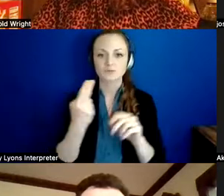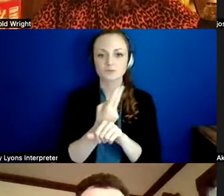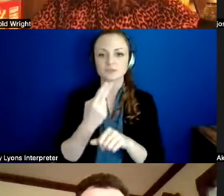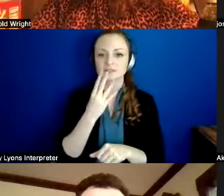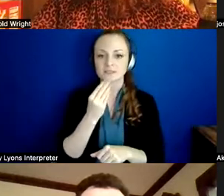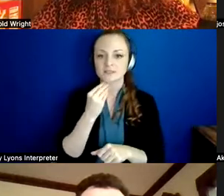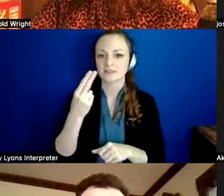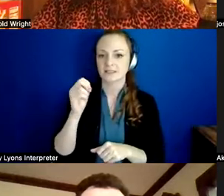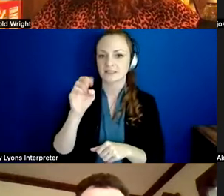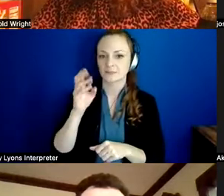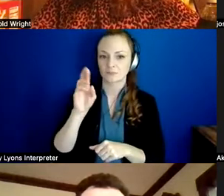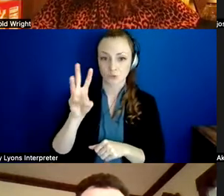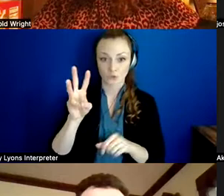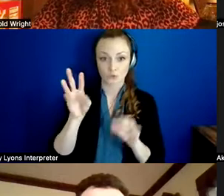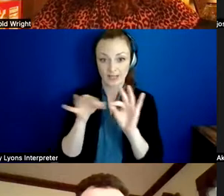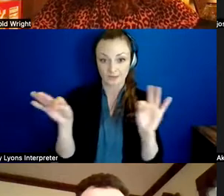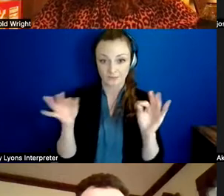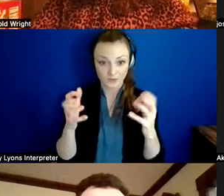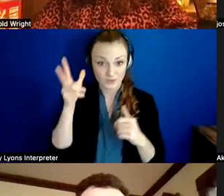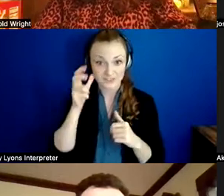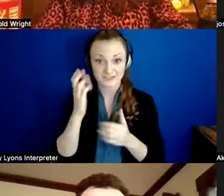would you like to hear just a little bit of what it sounds like?